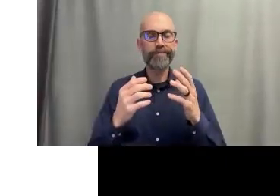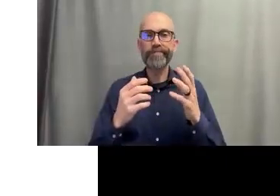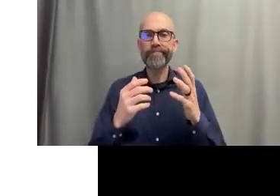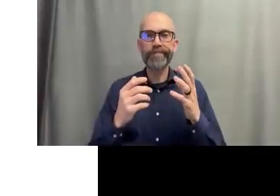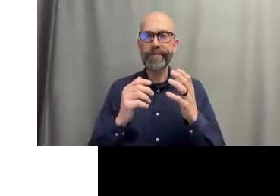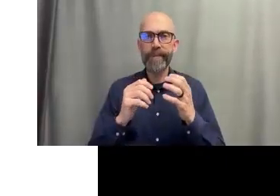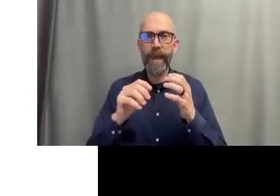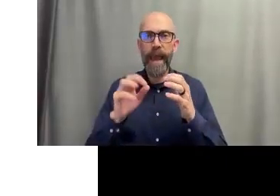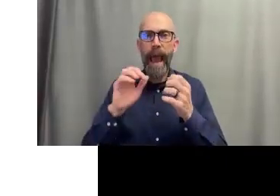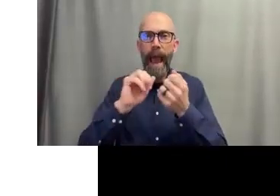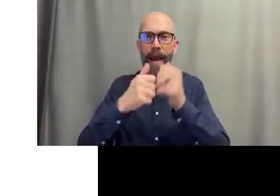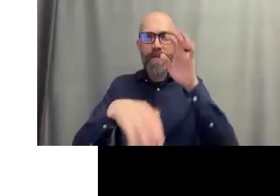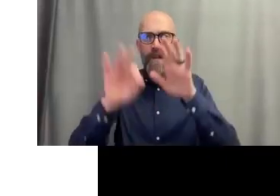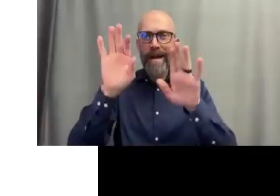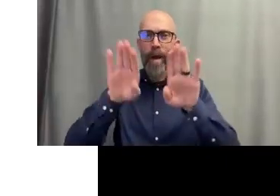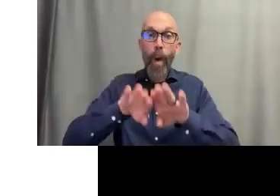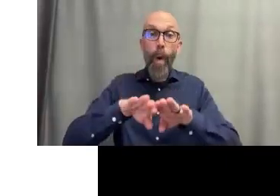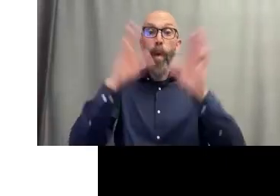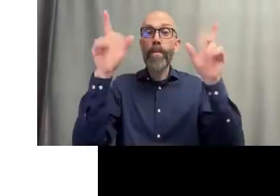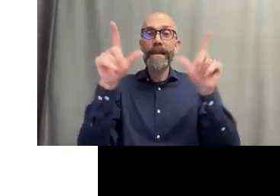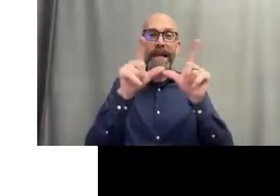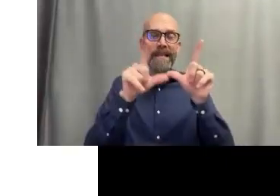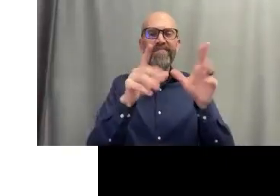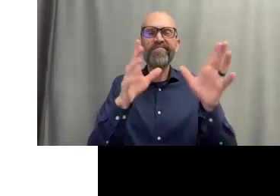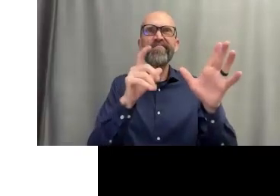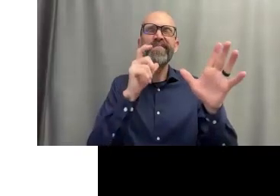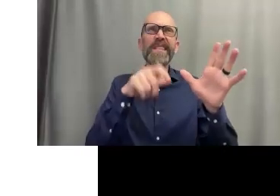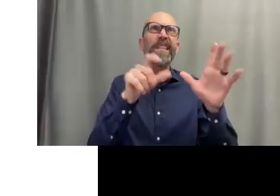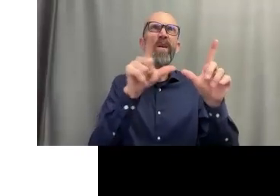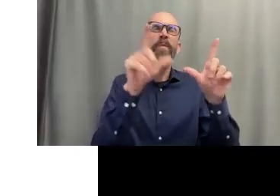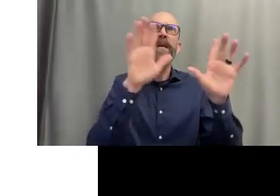openly licensed materials, but library materials that we can